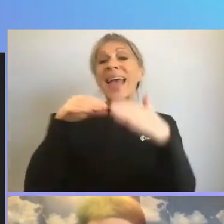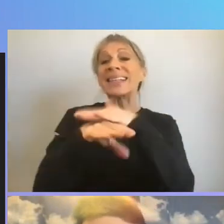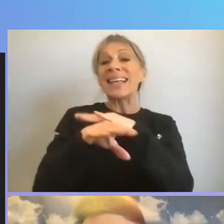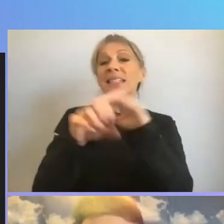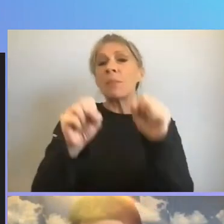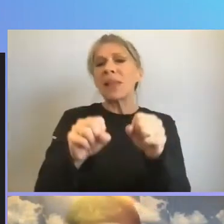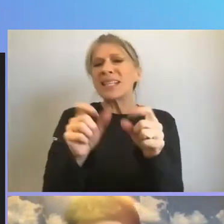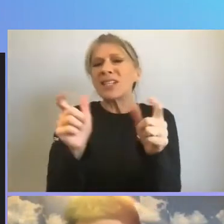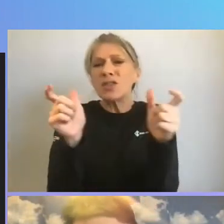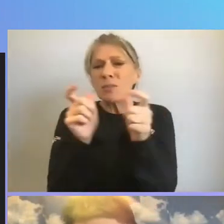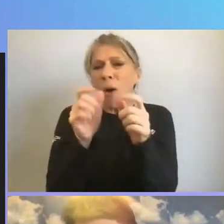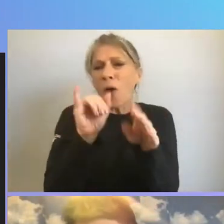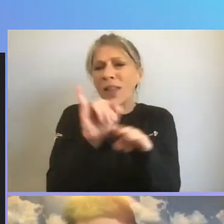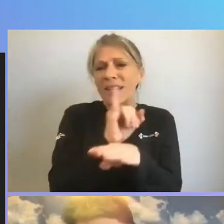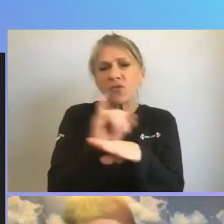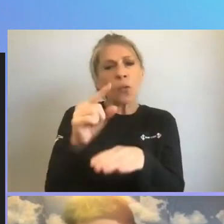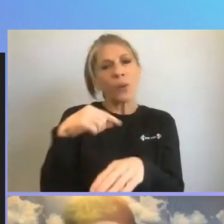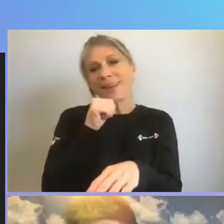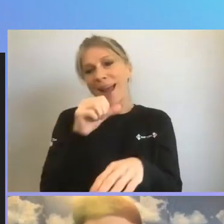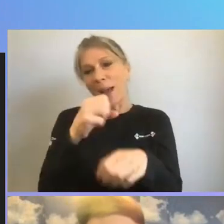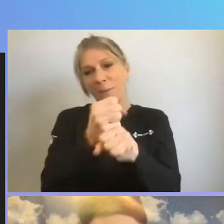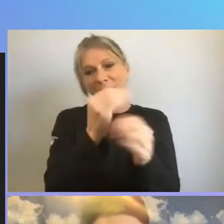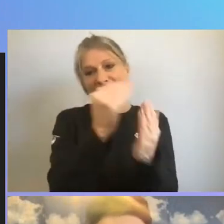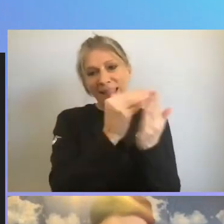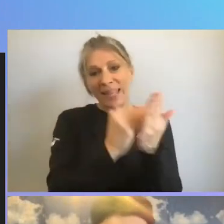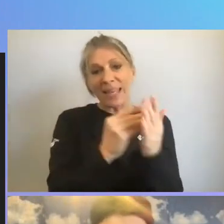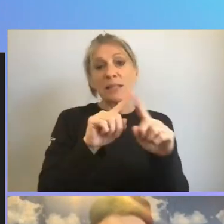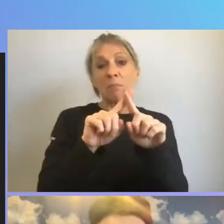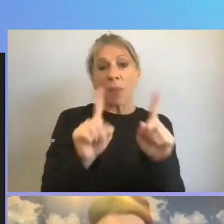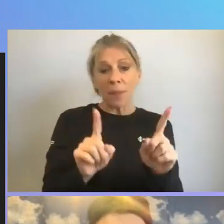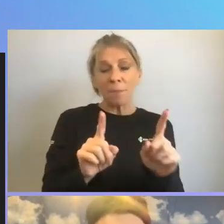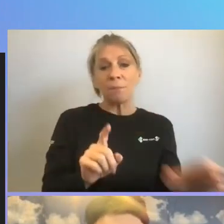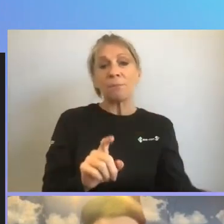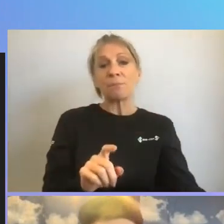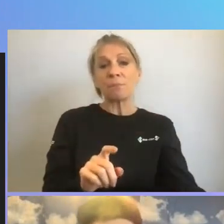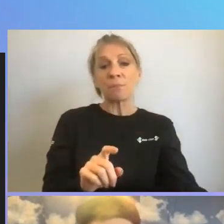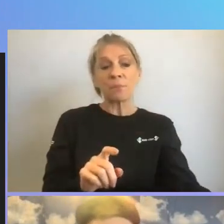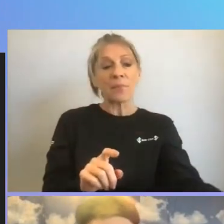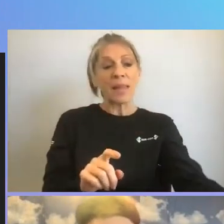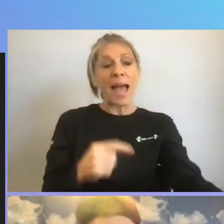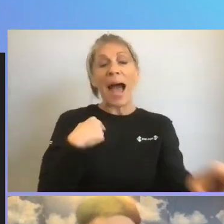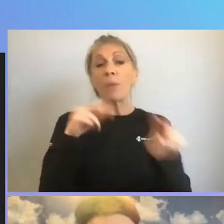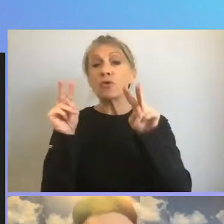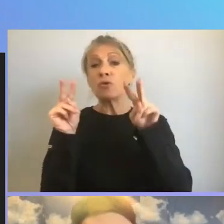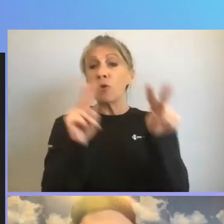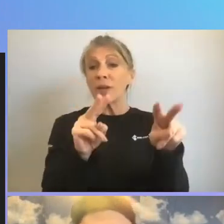such a small industry that we really didn't make the list. Honestly But I was looking at